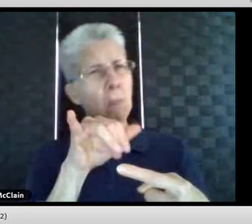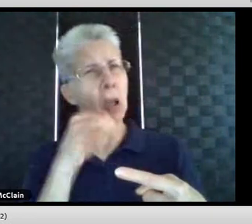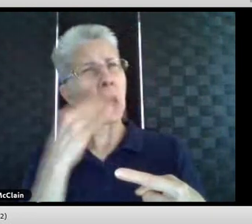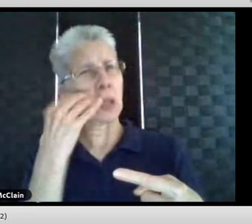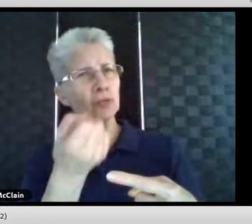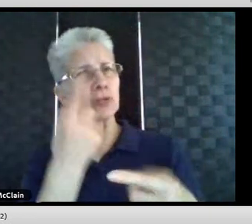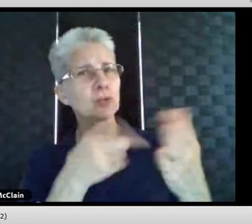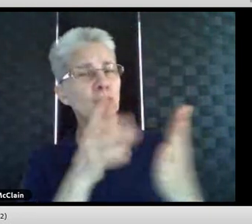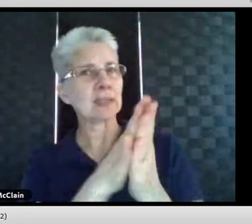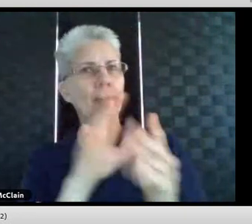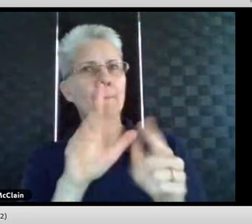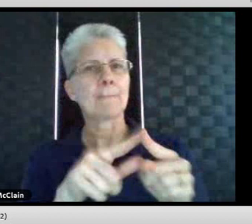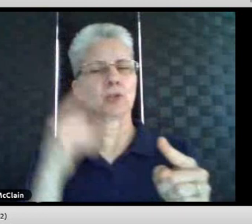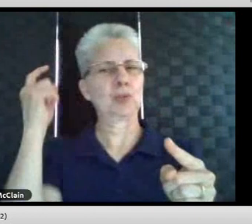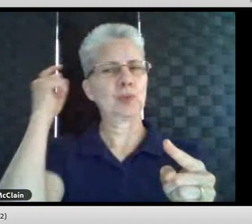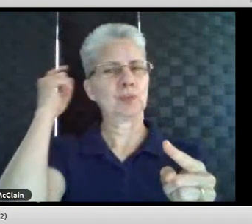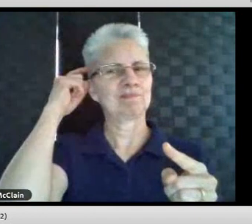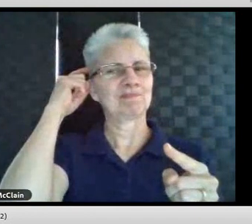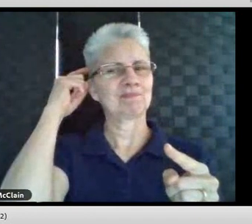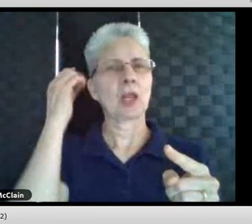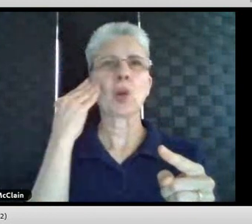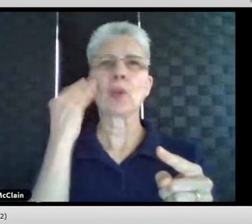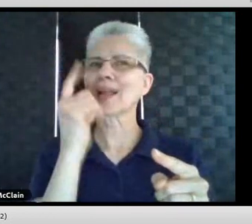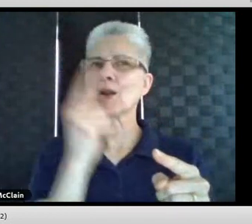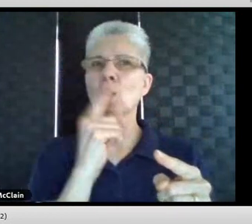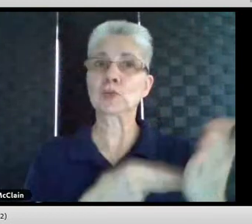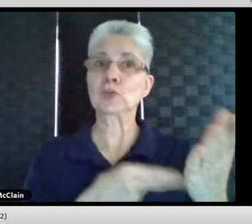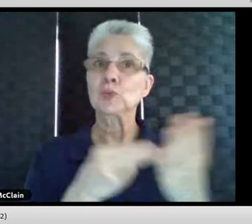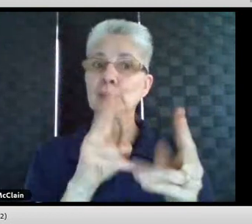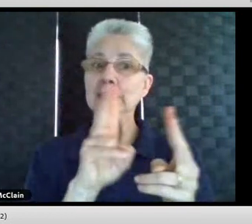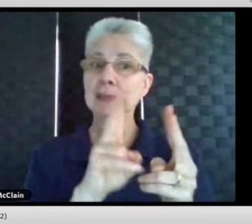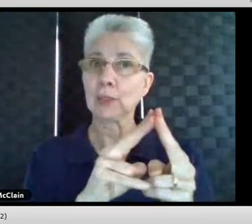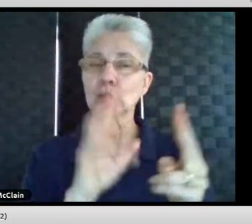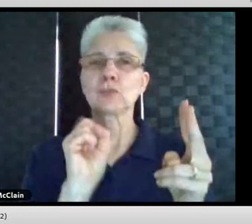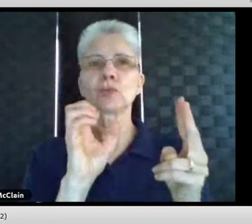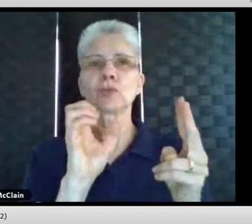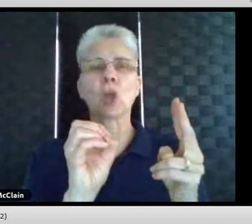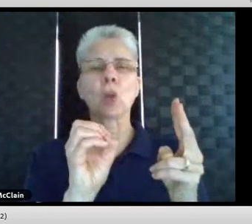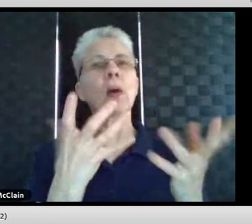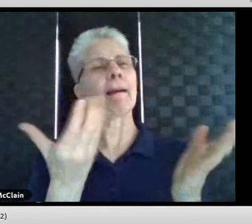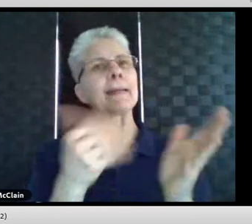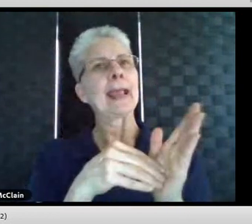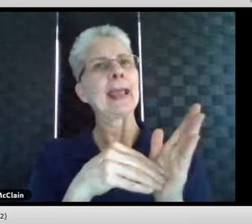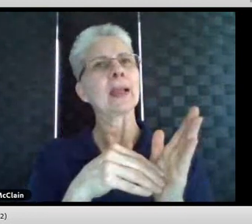but you know that's not always the case at this point either, so again, what you do here is,